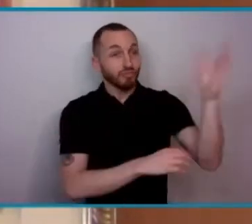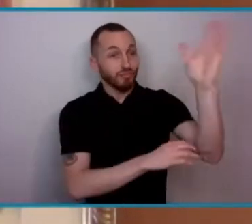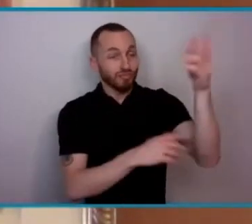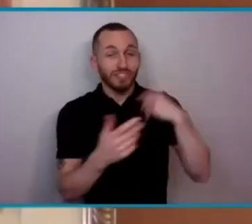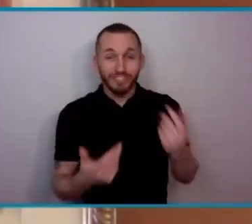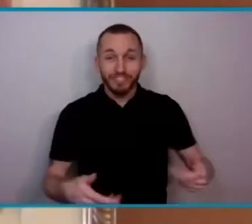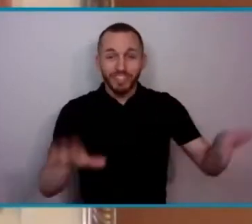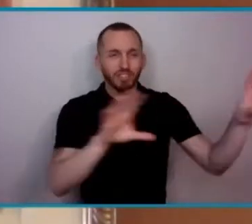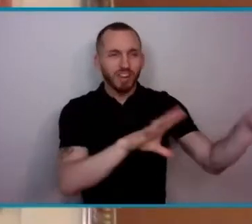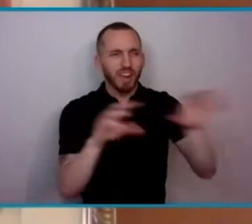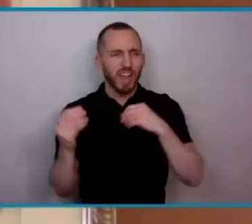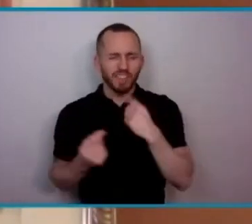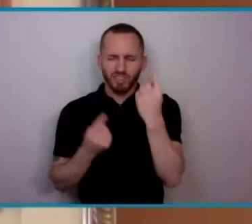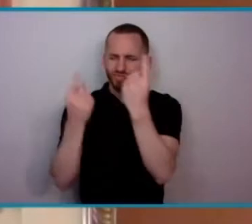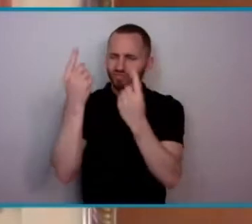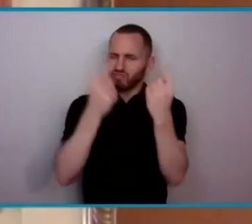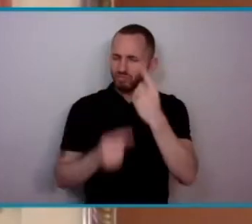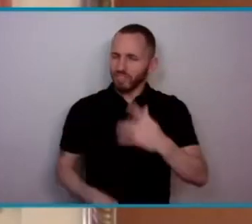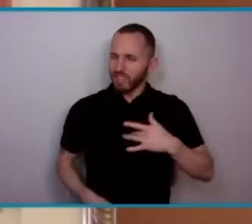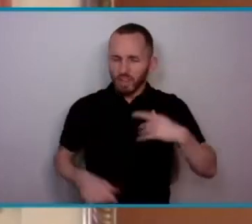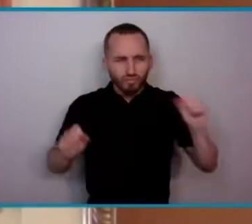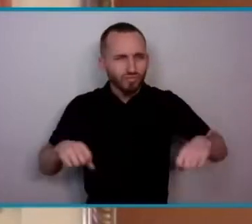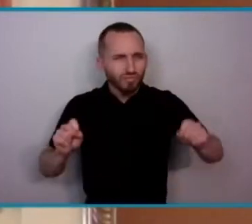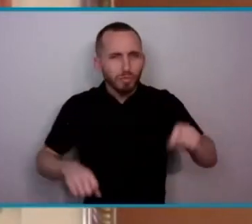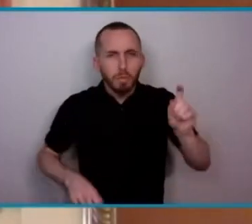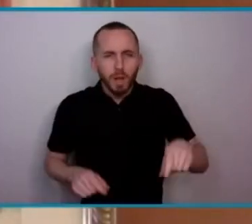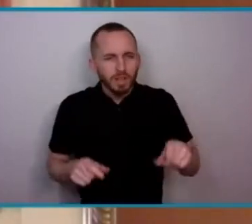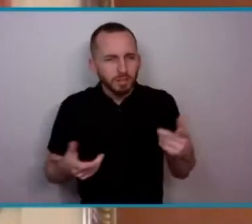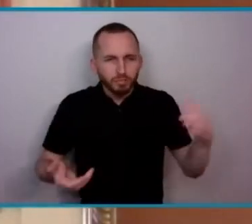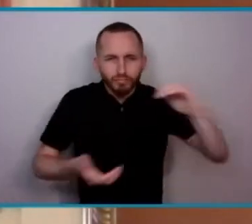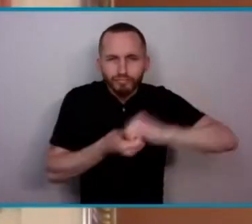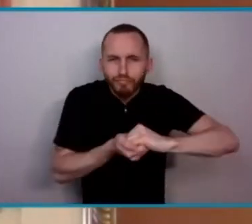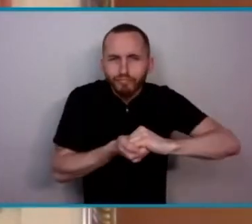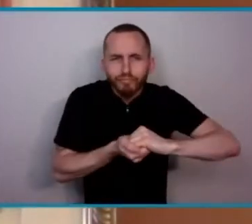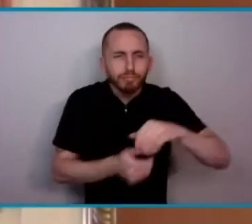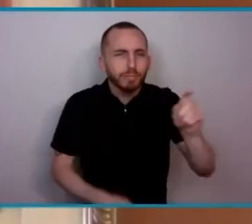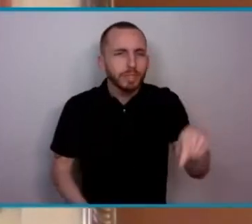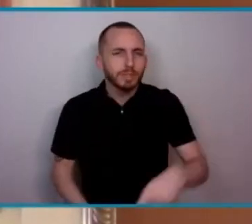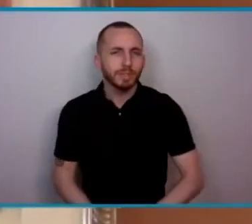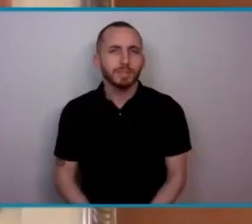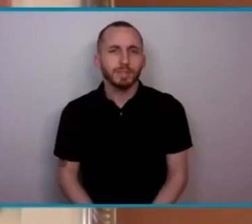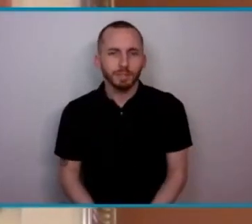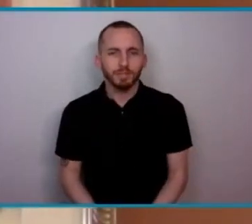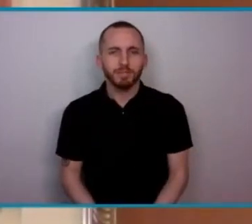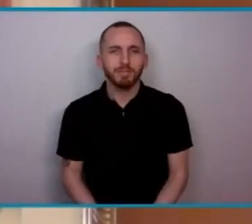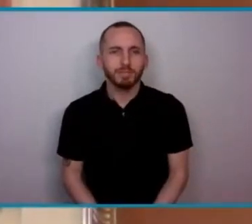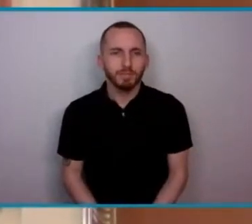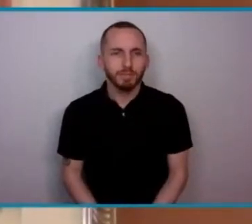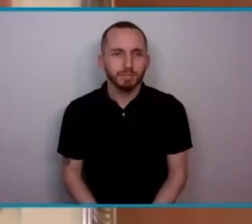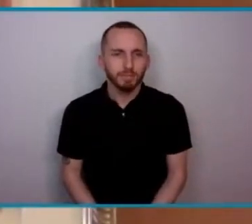You know and so that we left it at that and then fortuitously shortly after